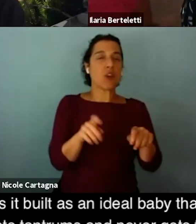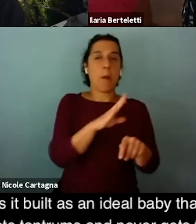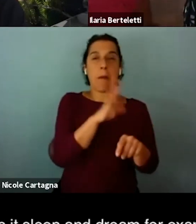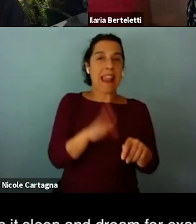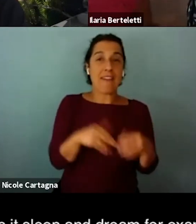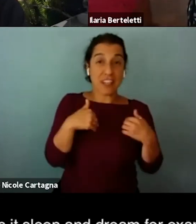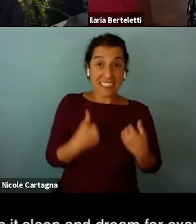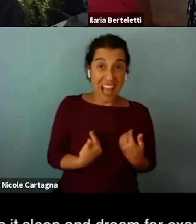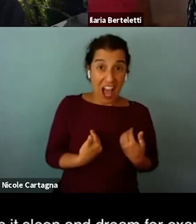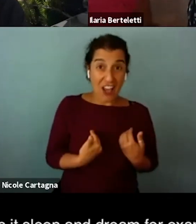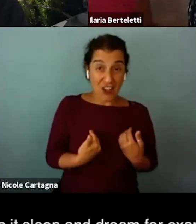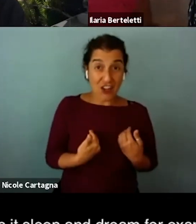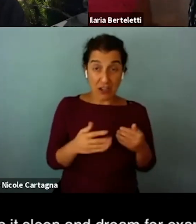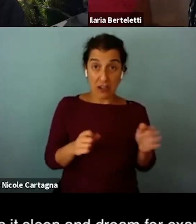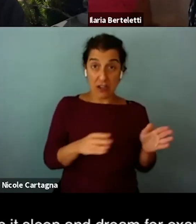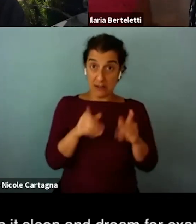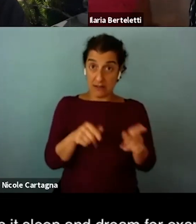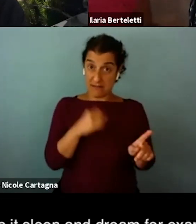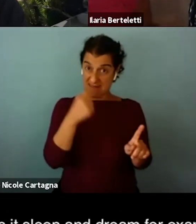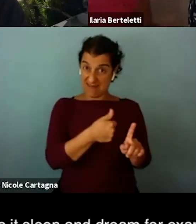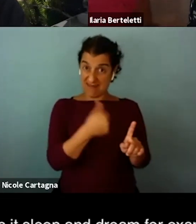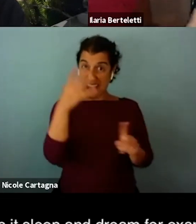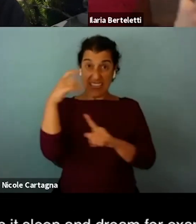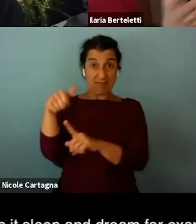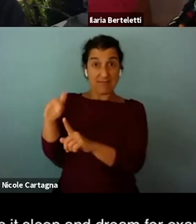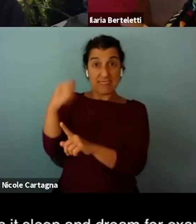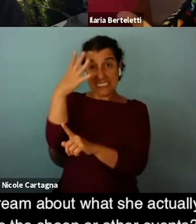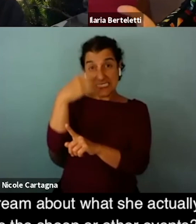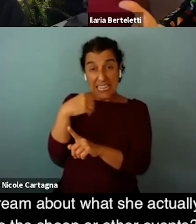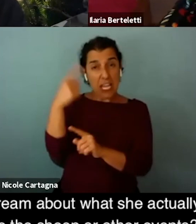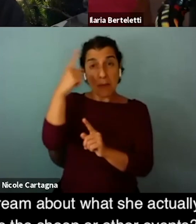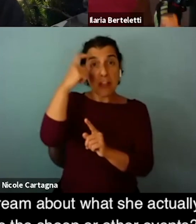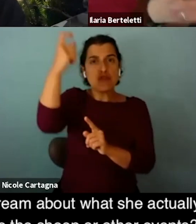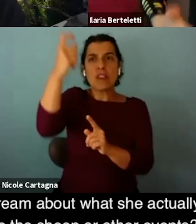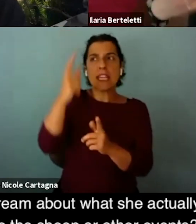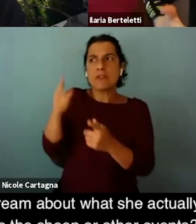and does it sleep and dream for example what did she dream about what she actually